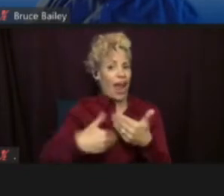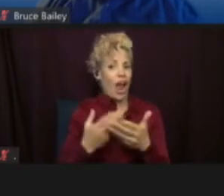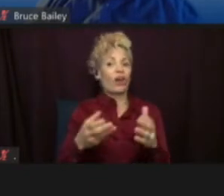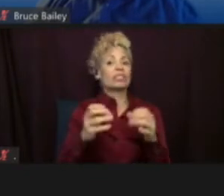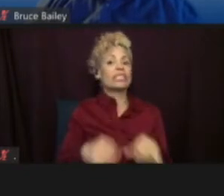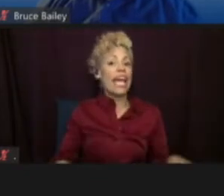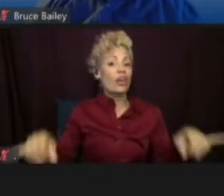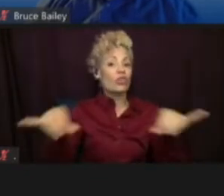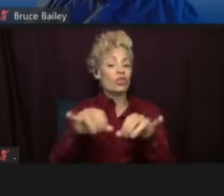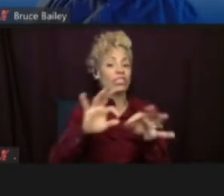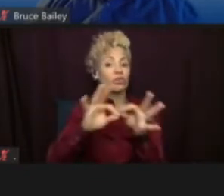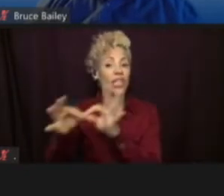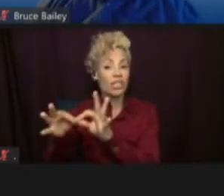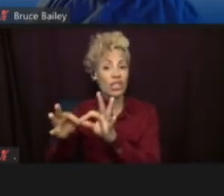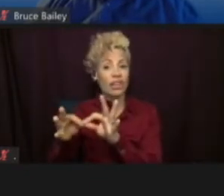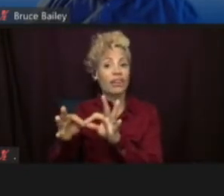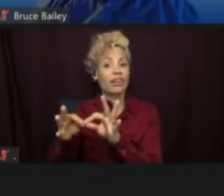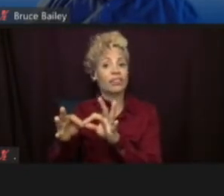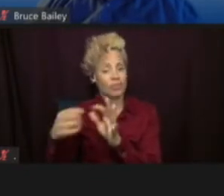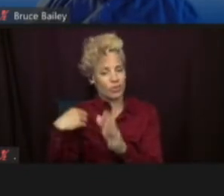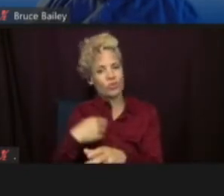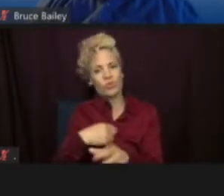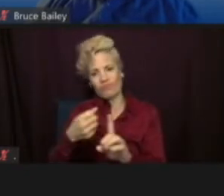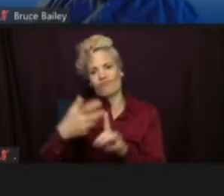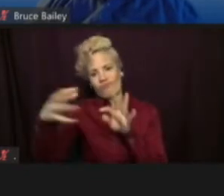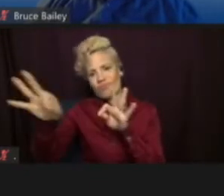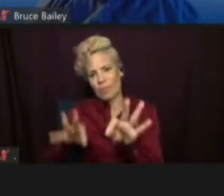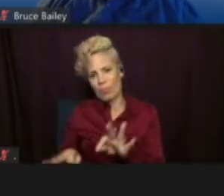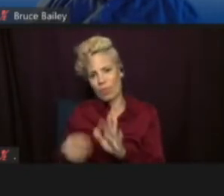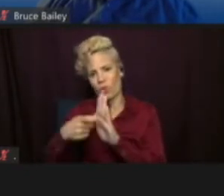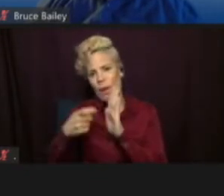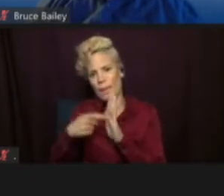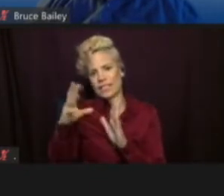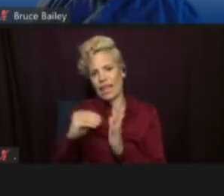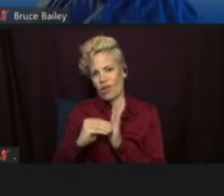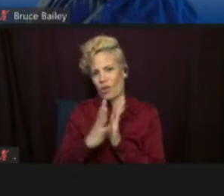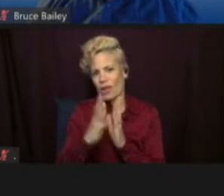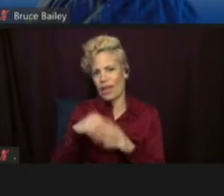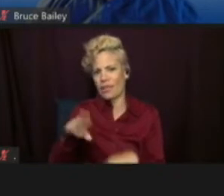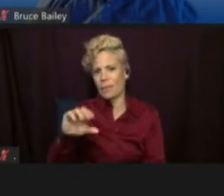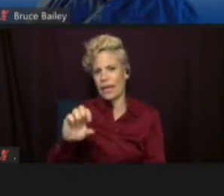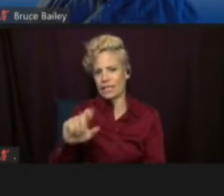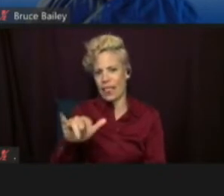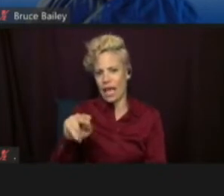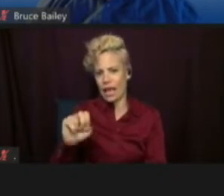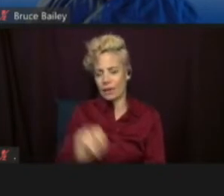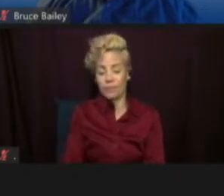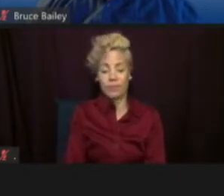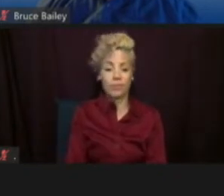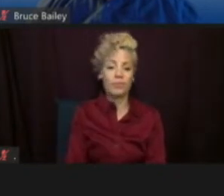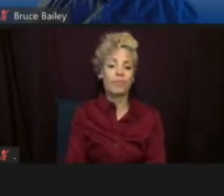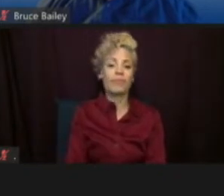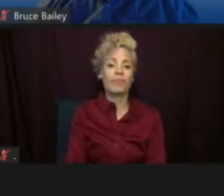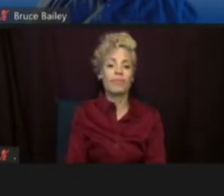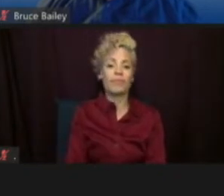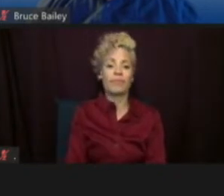the requirements are described and documented in the baseline. All of the revised Section 508 web requirements